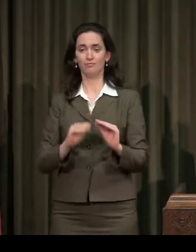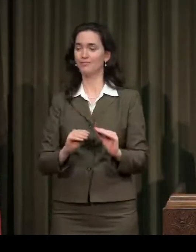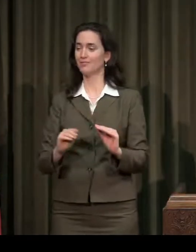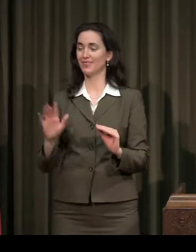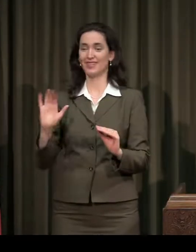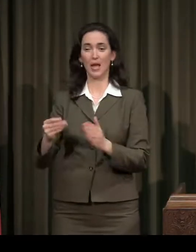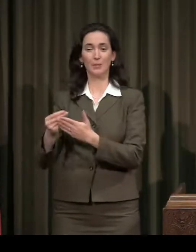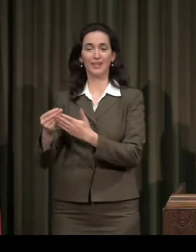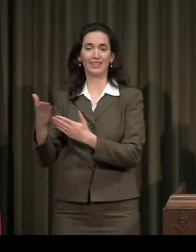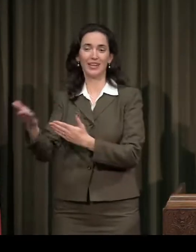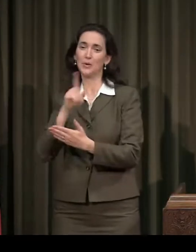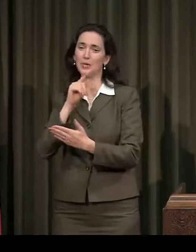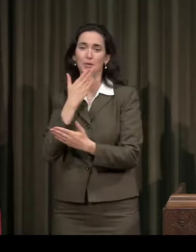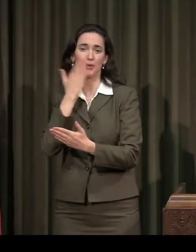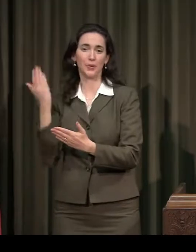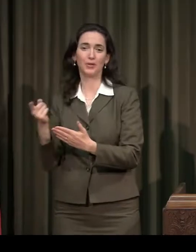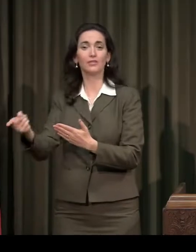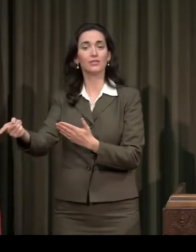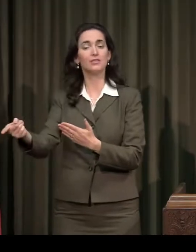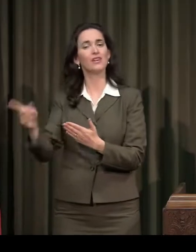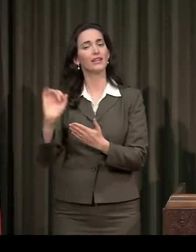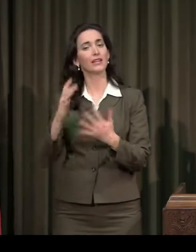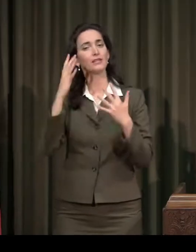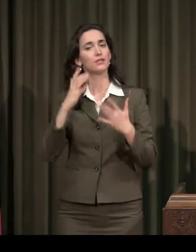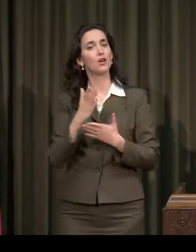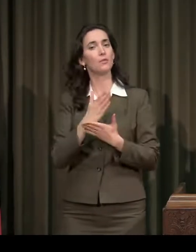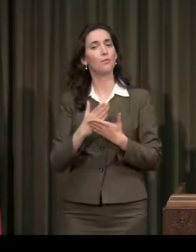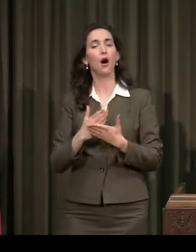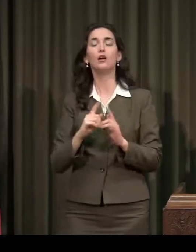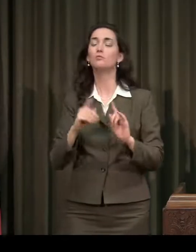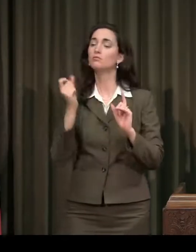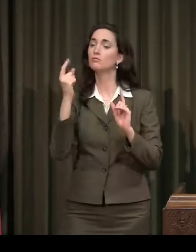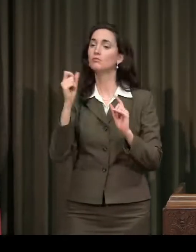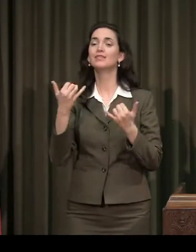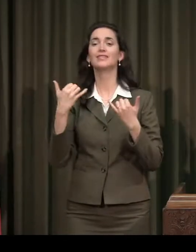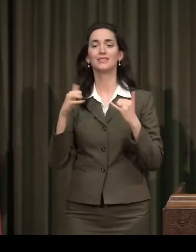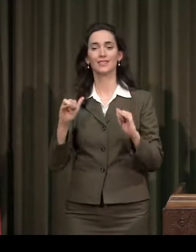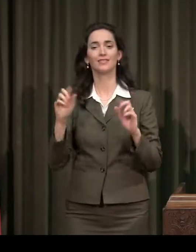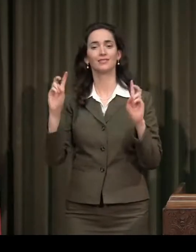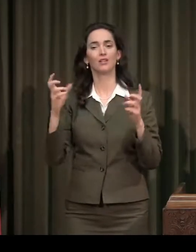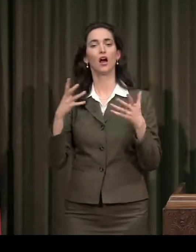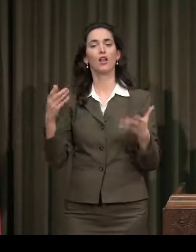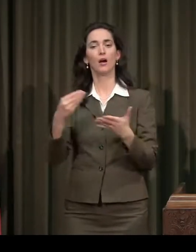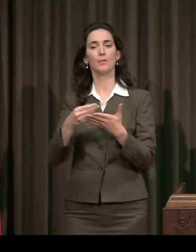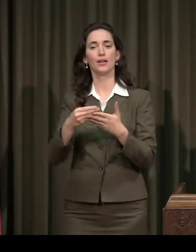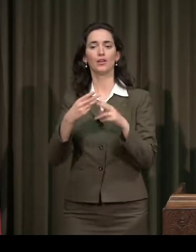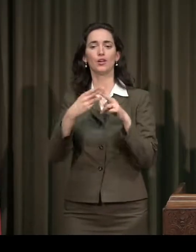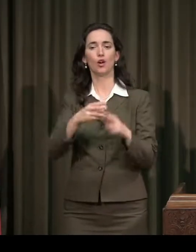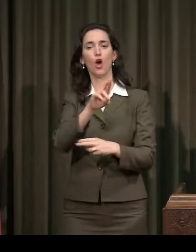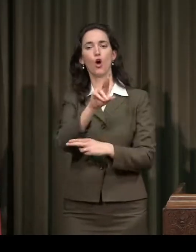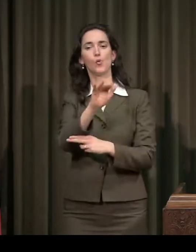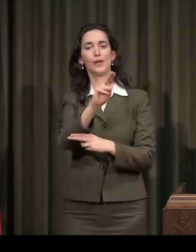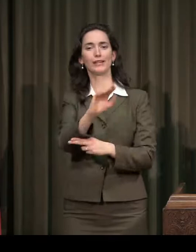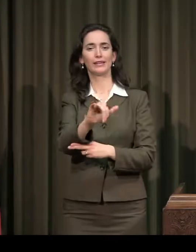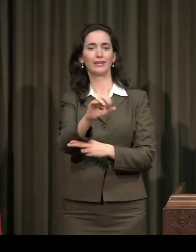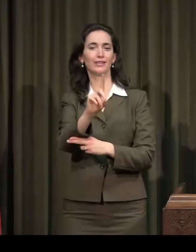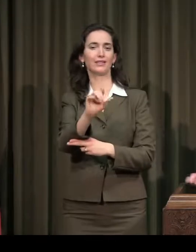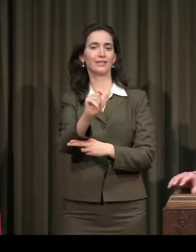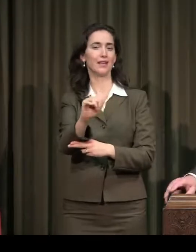unfortunate part but the good news is there's still plenty of rainy day money available to restore and make sure